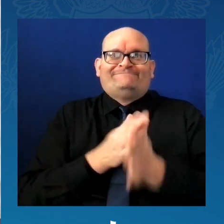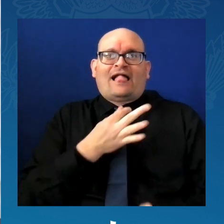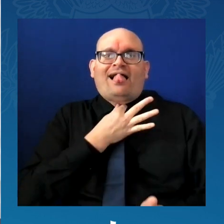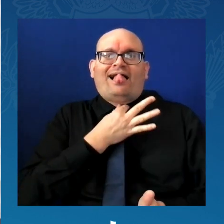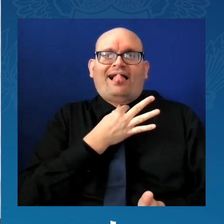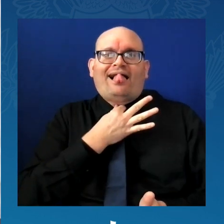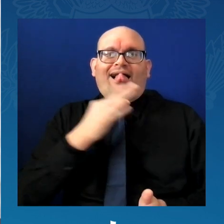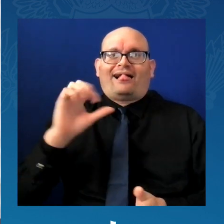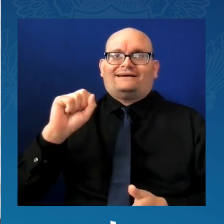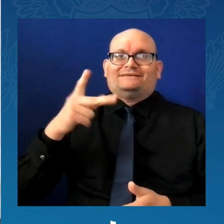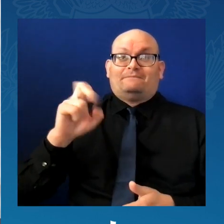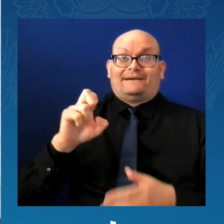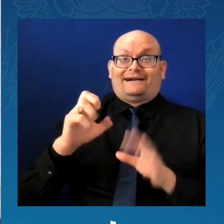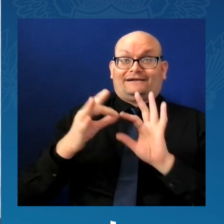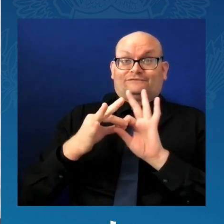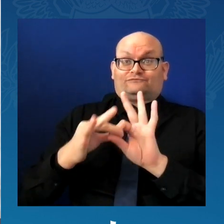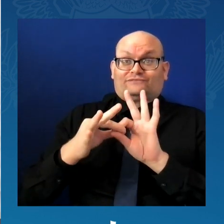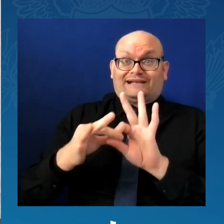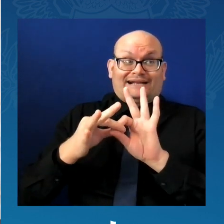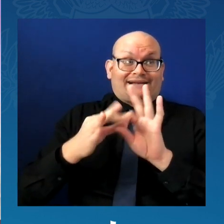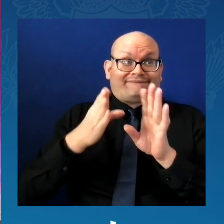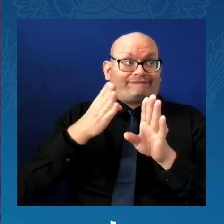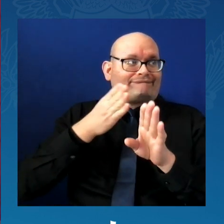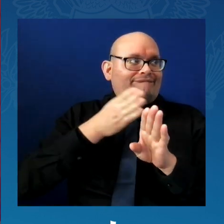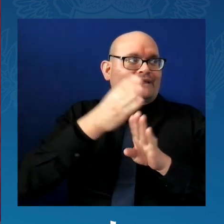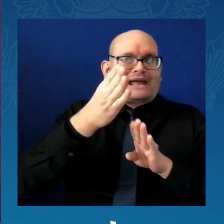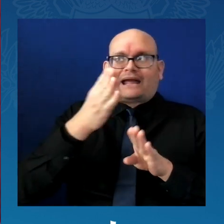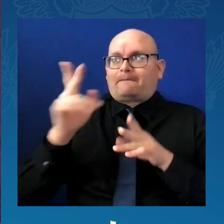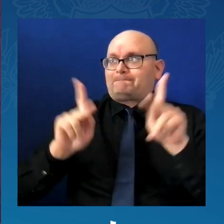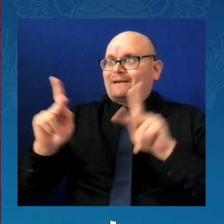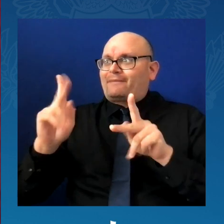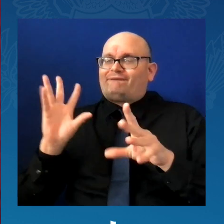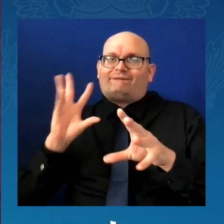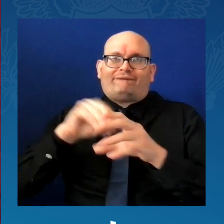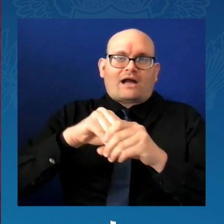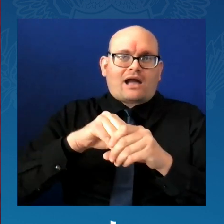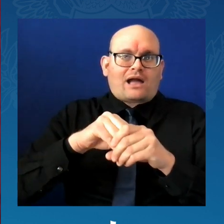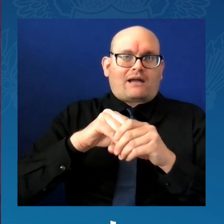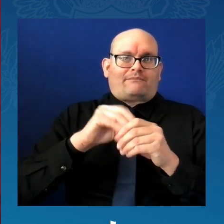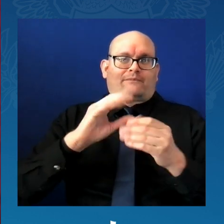targeting outreach to communities and regions that have historically been unengaged or under engaged.